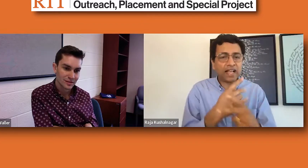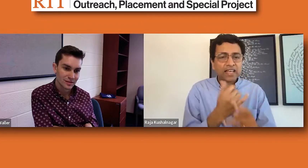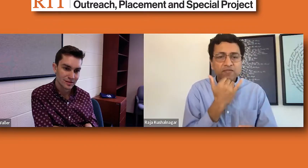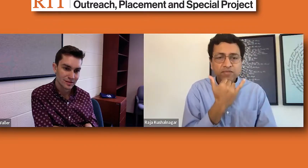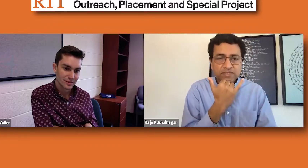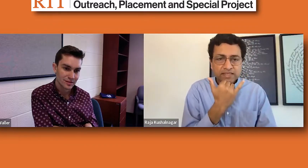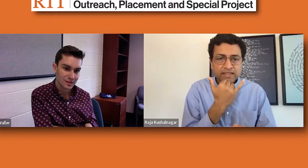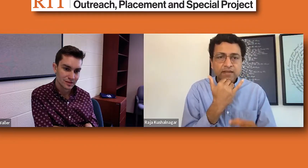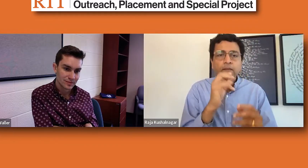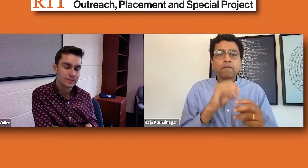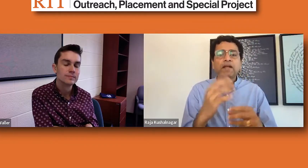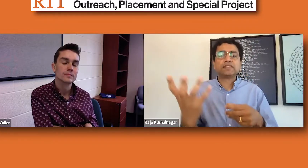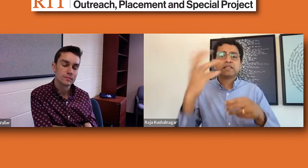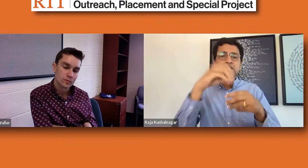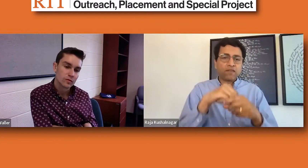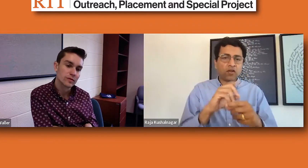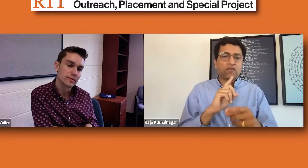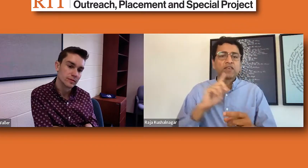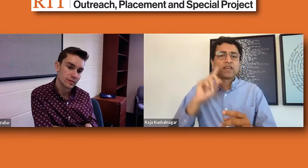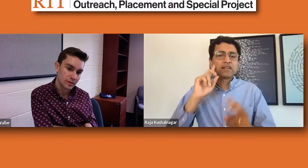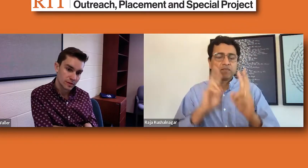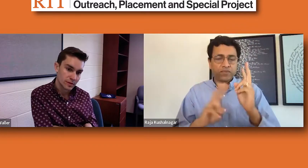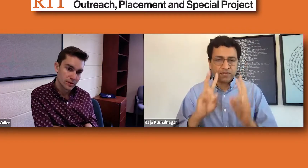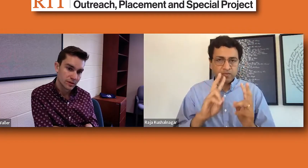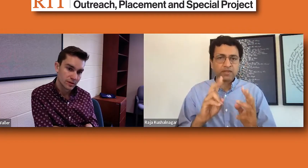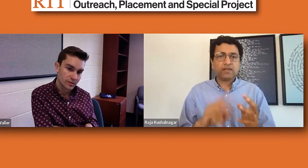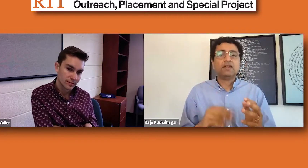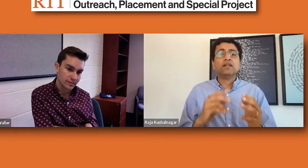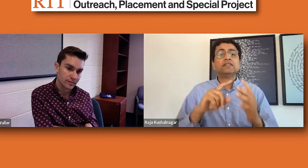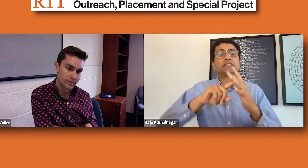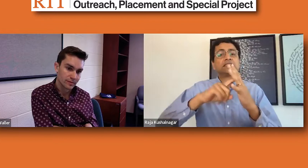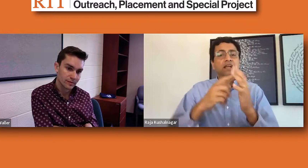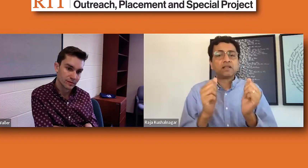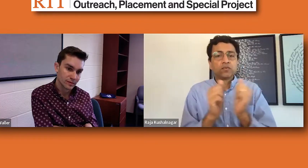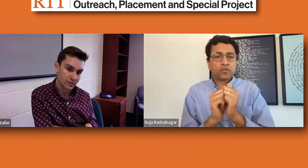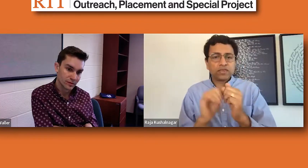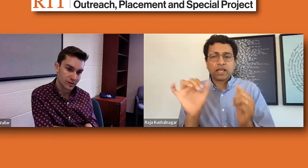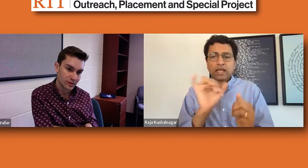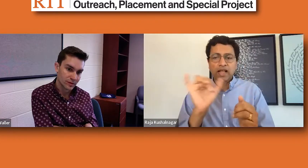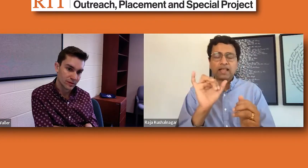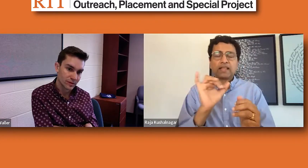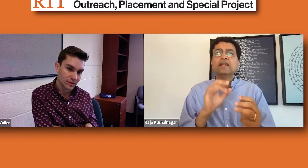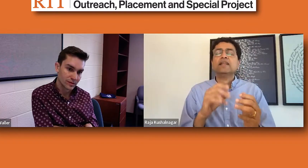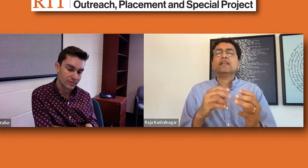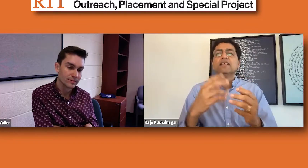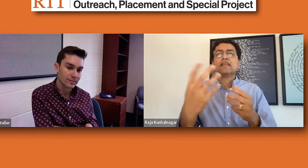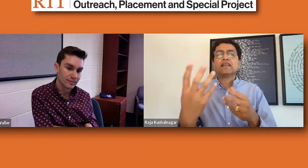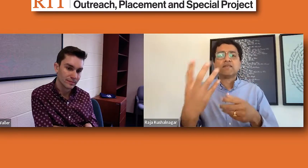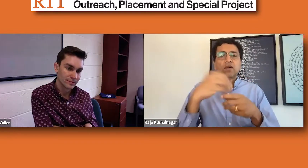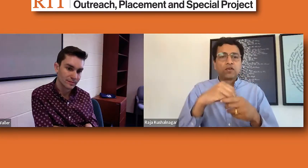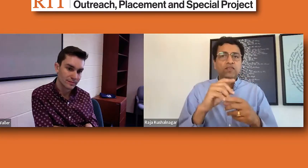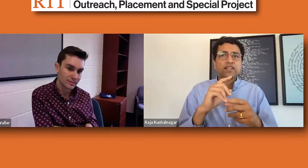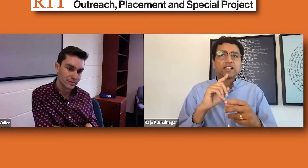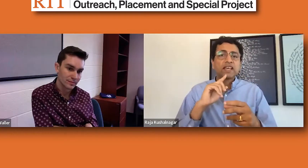So I wanted to figure out how can we avoid those things? How can we include and invest in Deaf people?